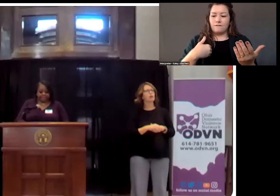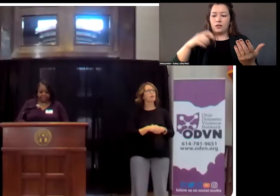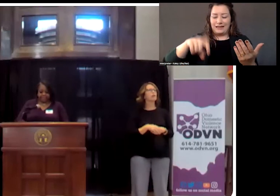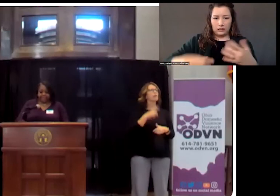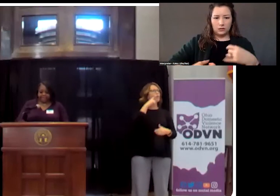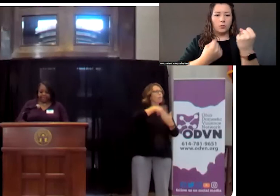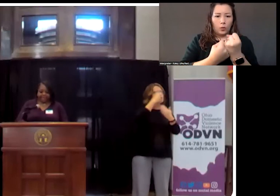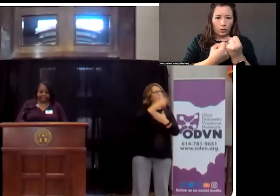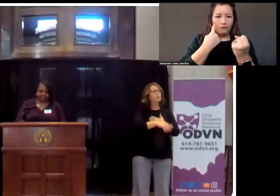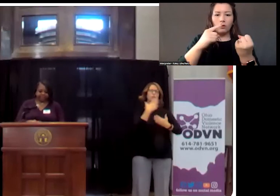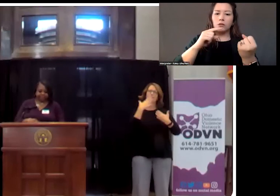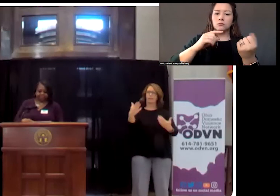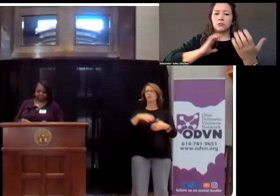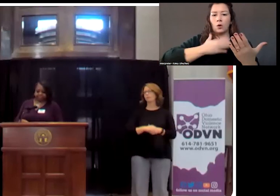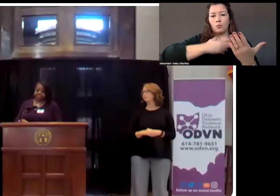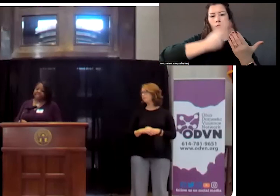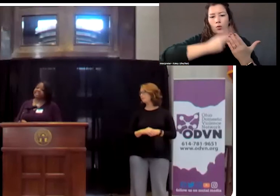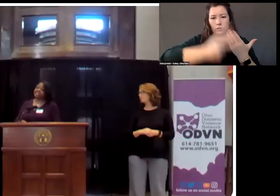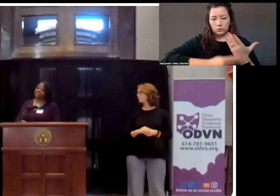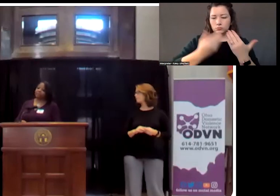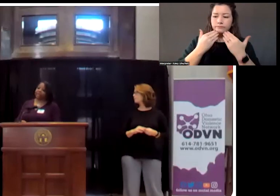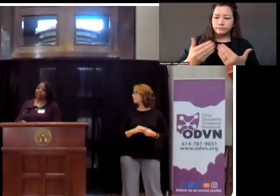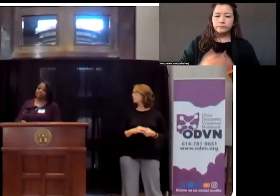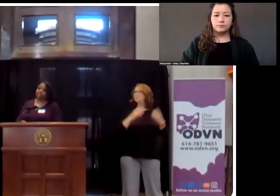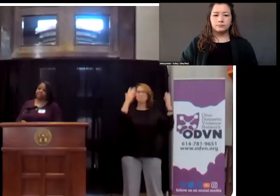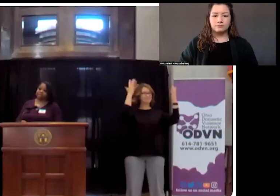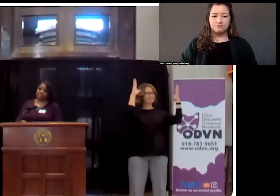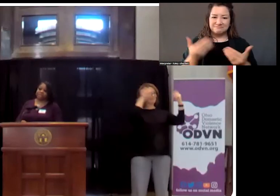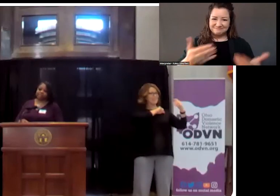So we thank you for that. Let's give them a round of applause one more time.